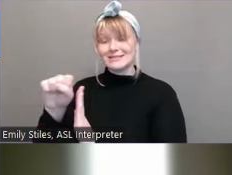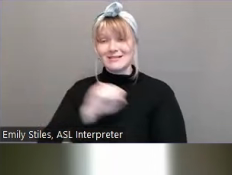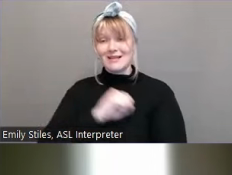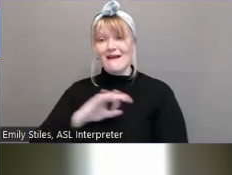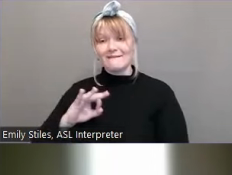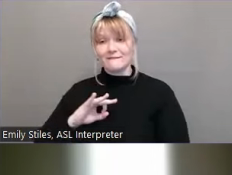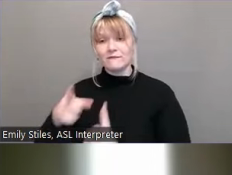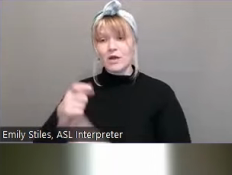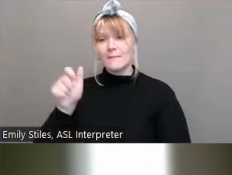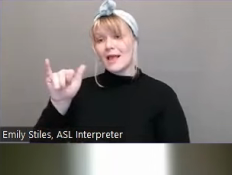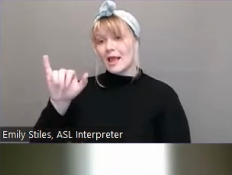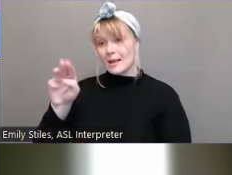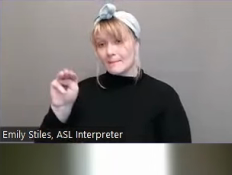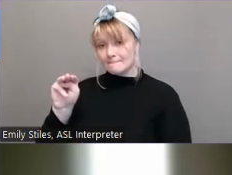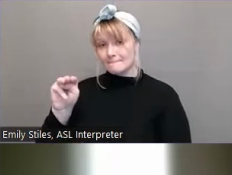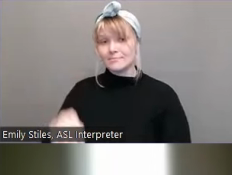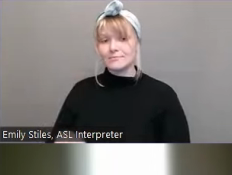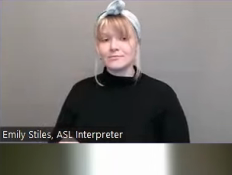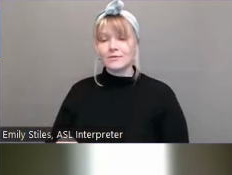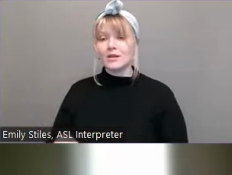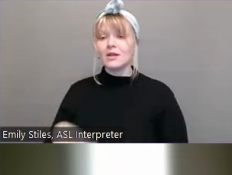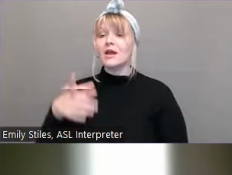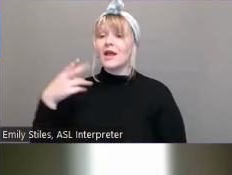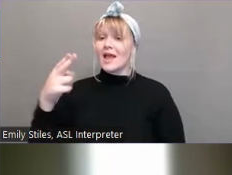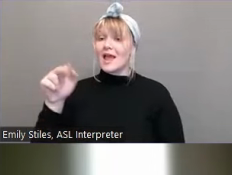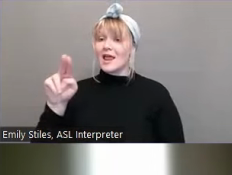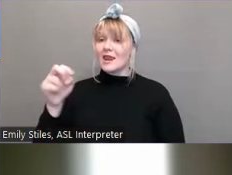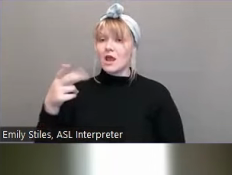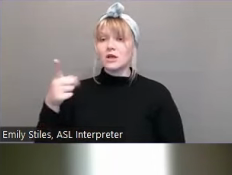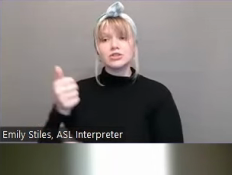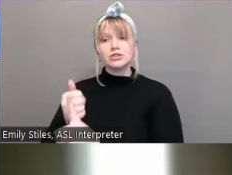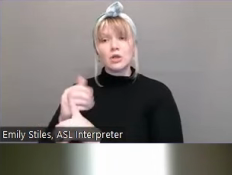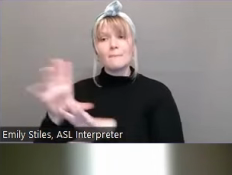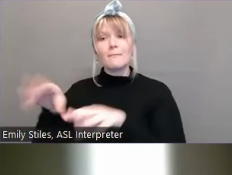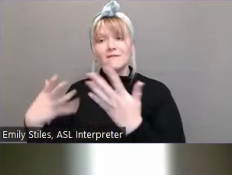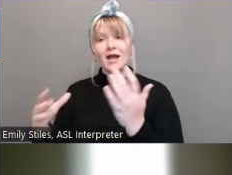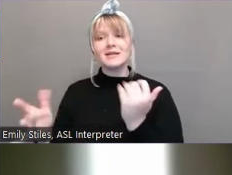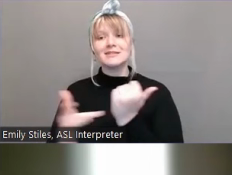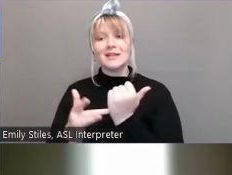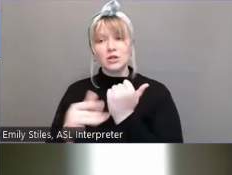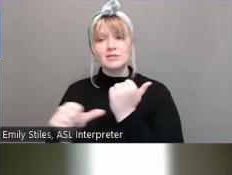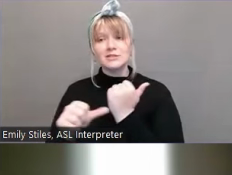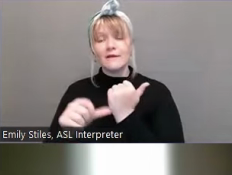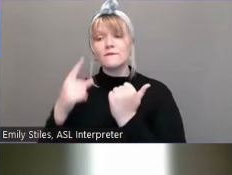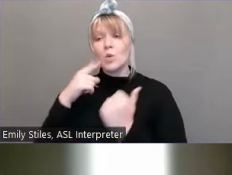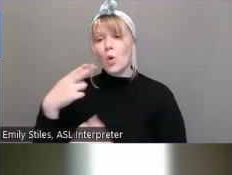Hannah consults and provides technical assistance to the homeless housing project in Chemung